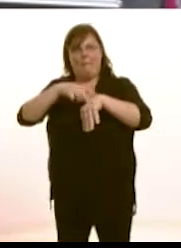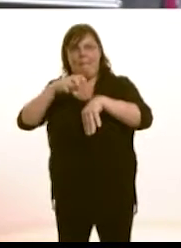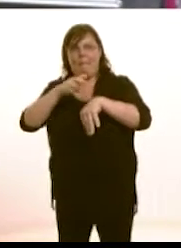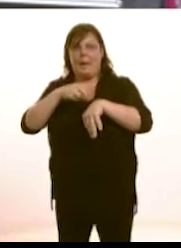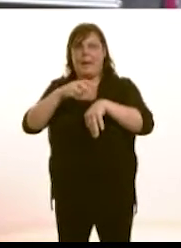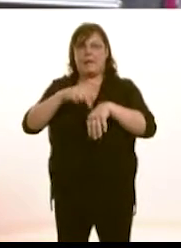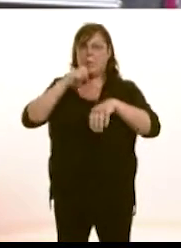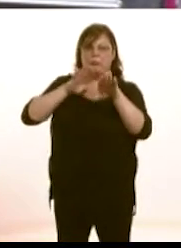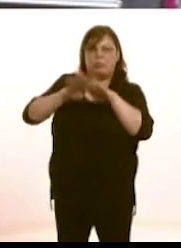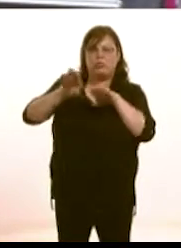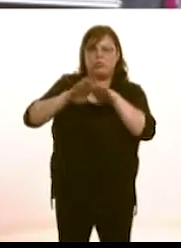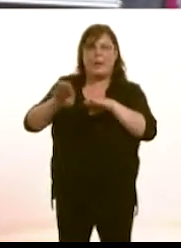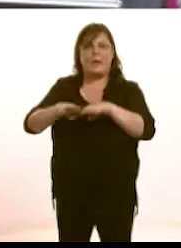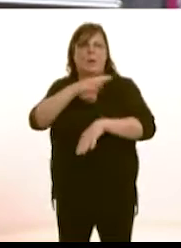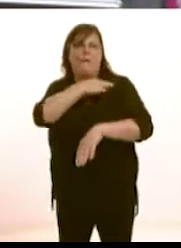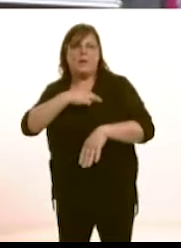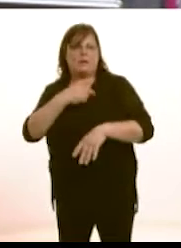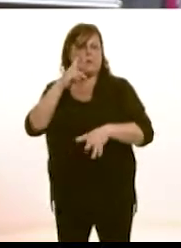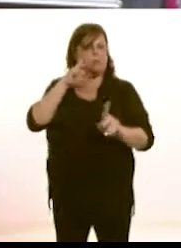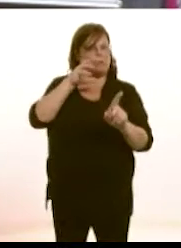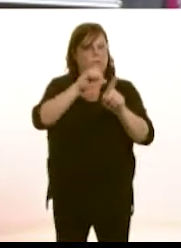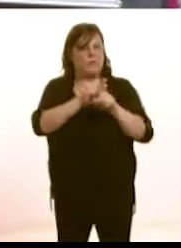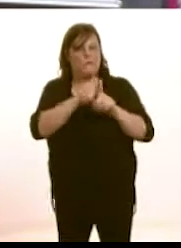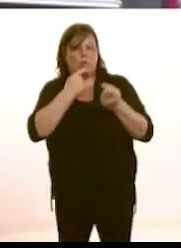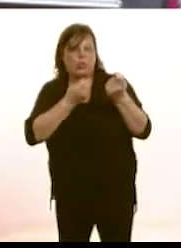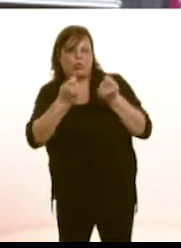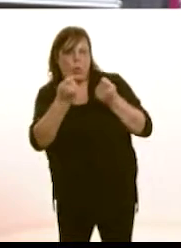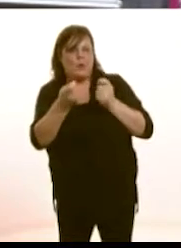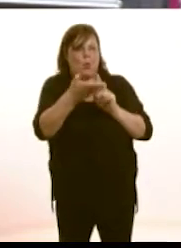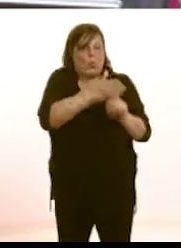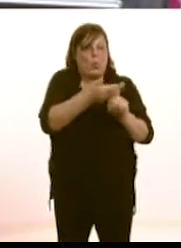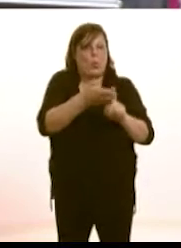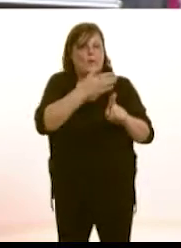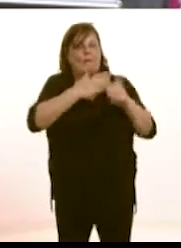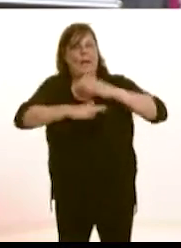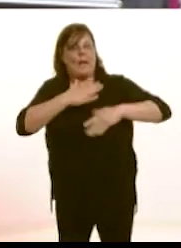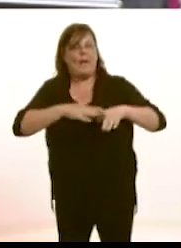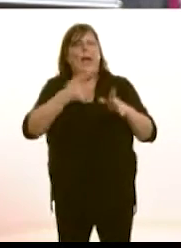to recognise the signs of controlling or coercive behaviour? Itís similar to Bethanís, I apologise.